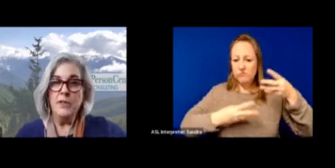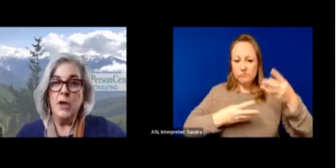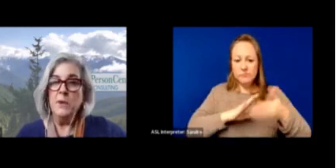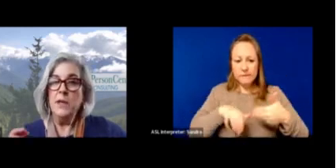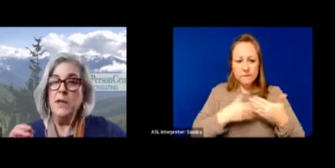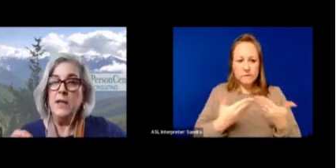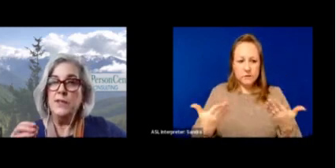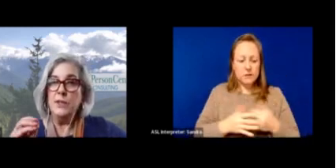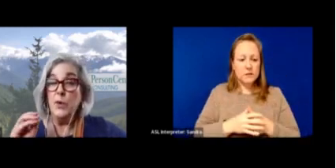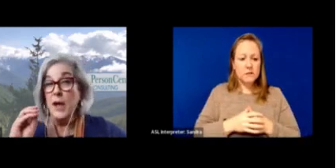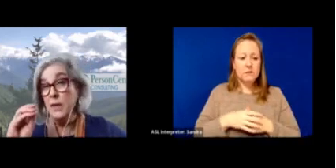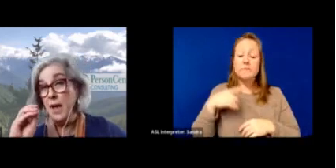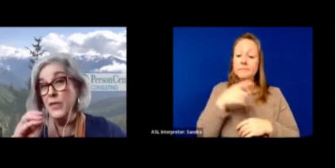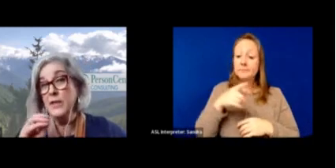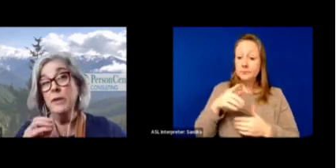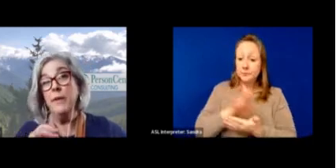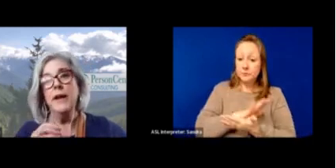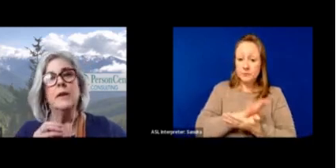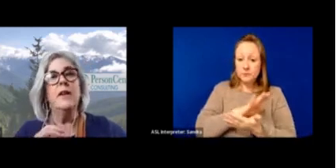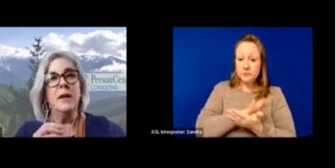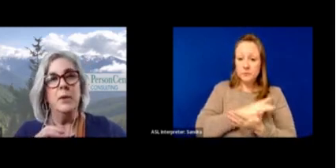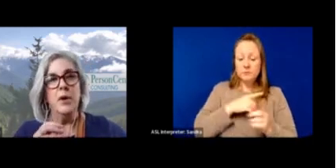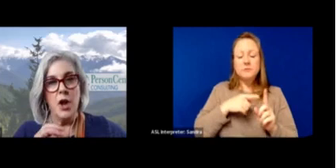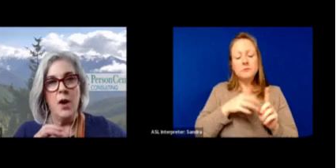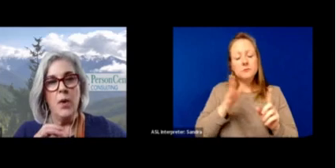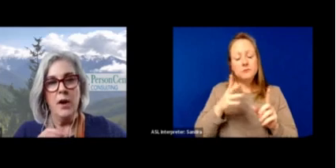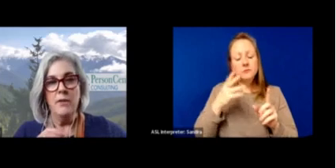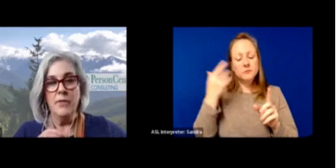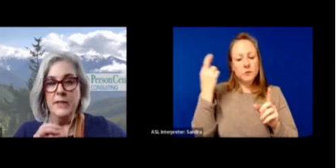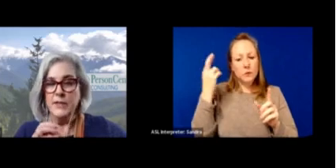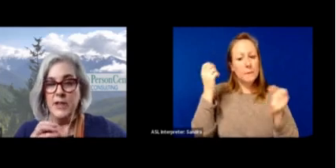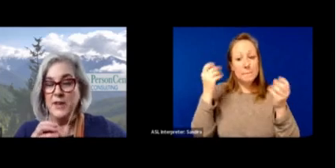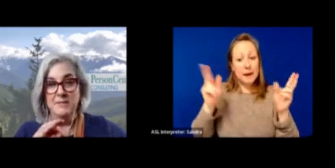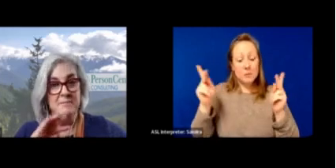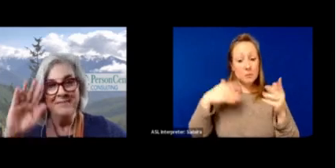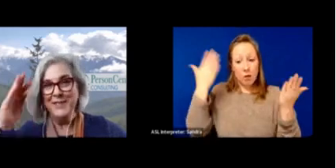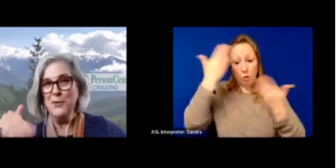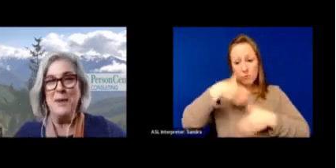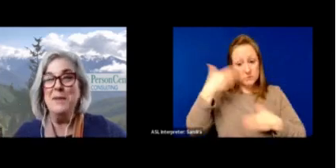are not aware of it. Just don't Don't maybe don't read the whole way through that it has to